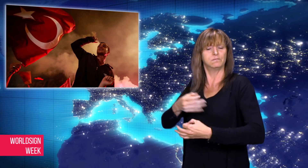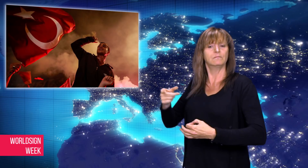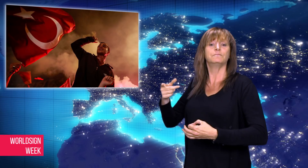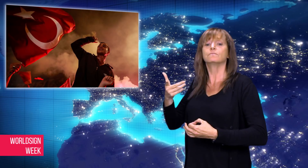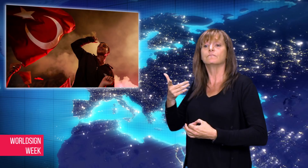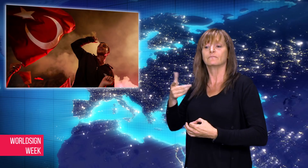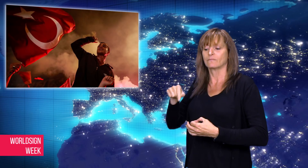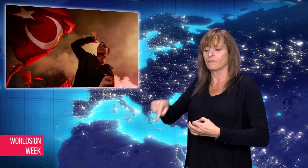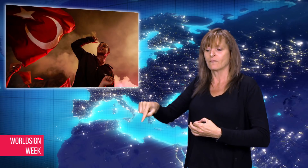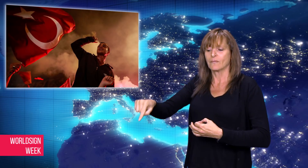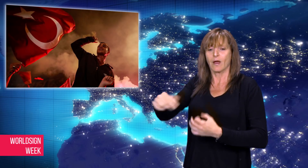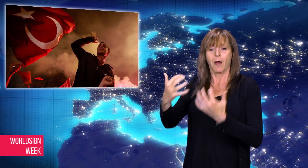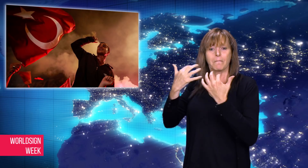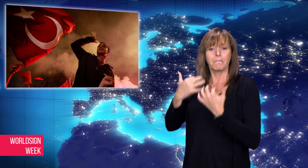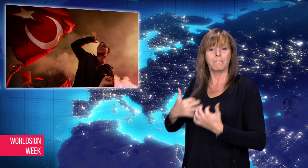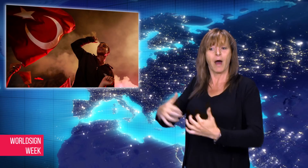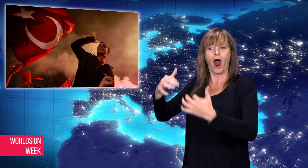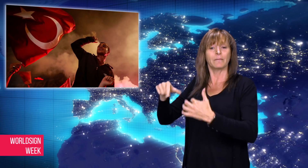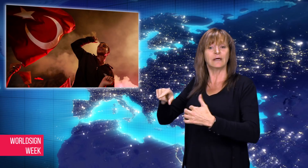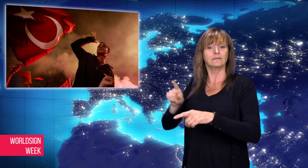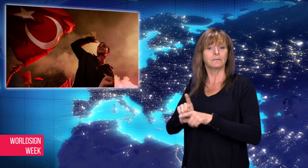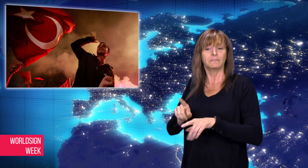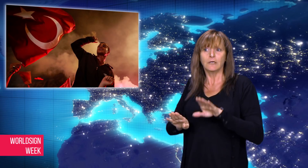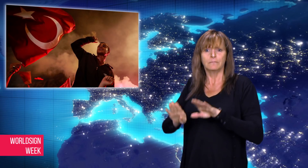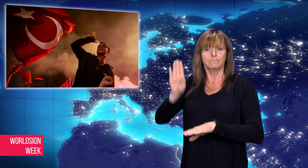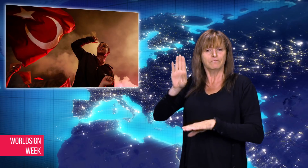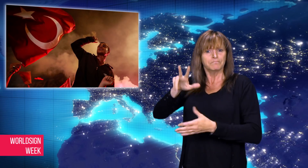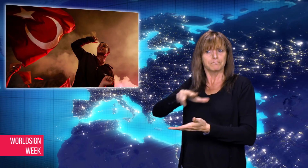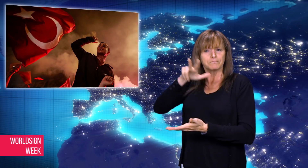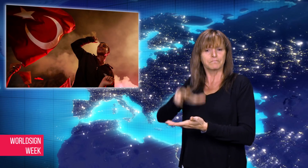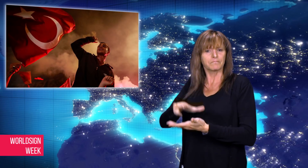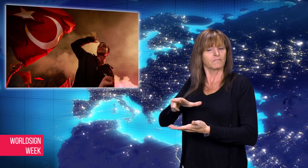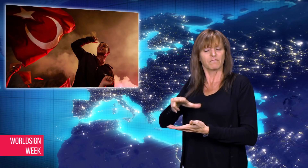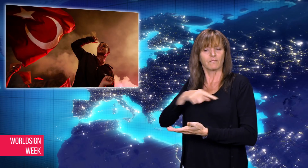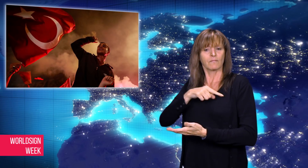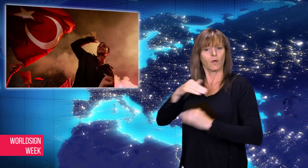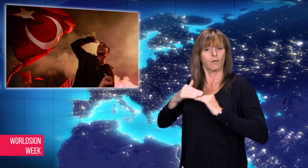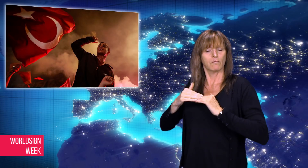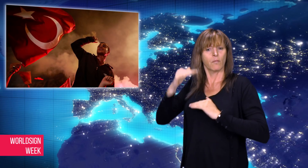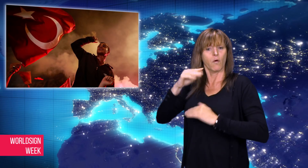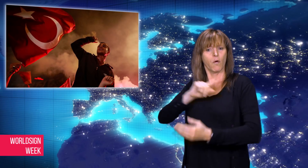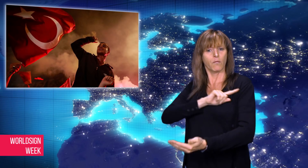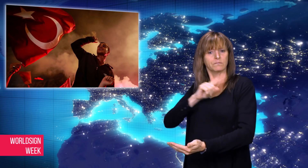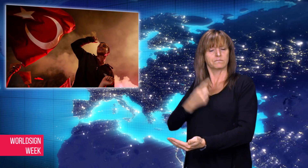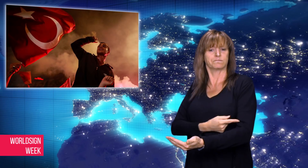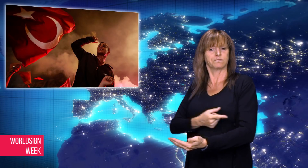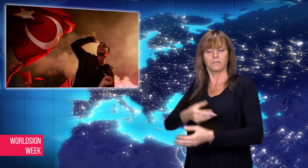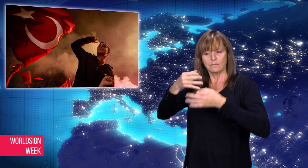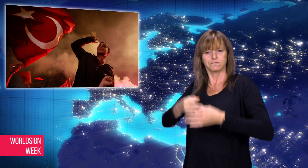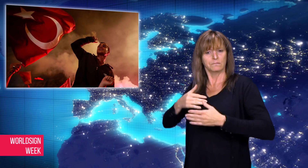referendum held by the Turkish people last year, this new executive